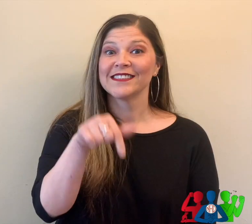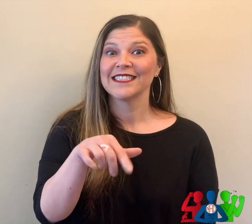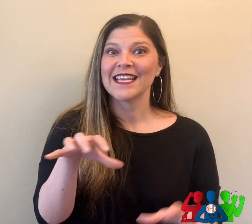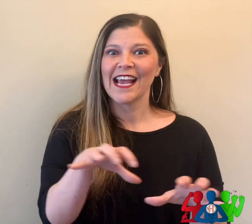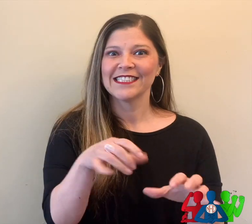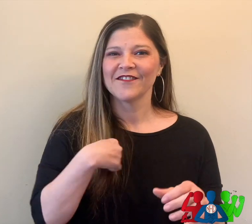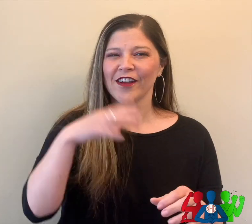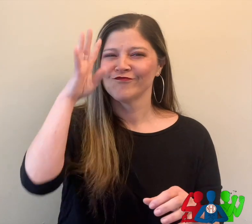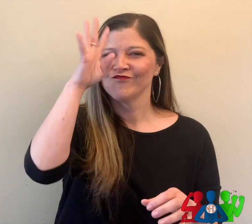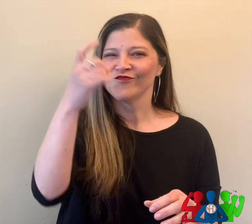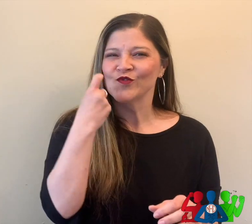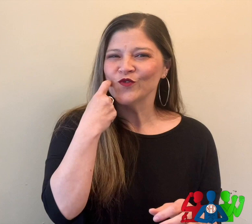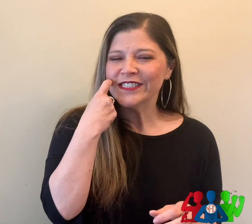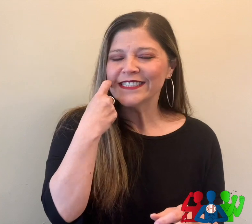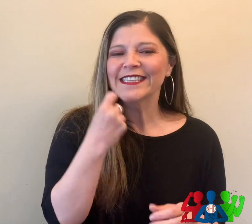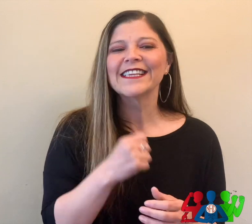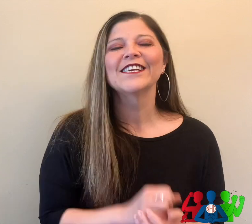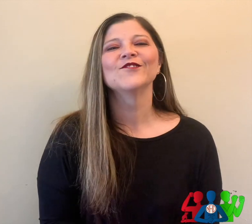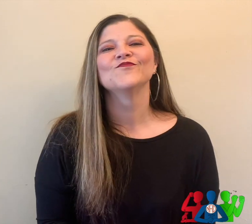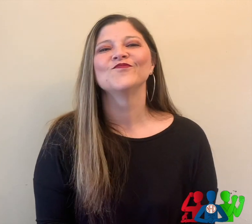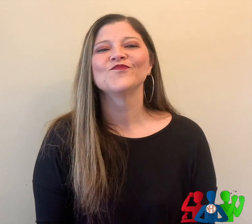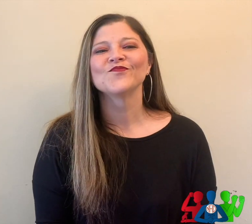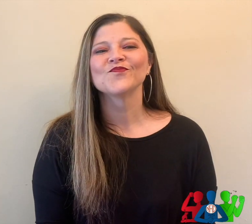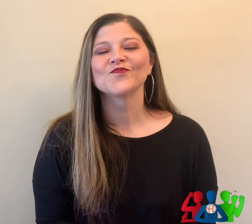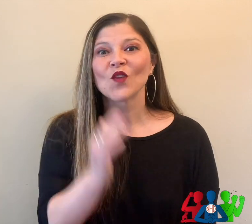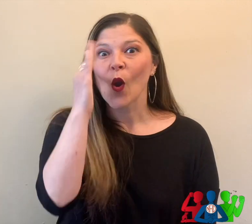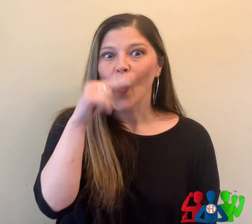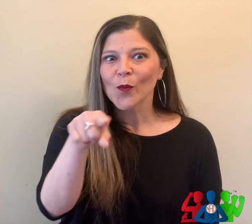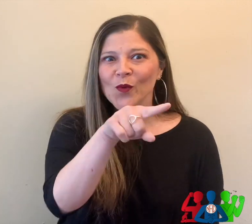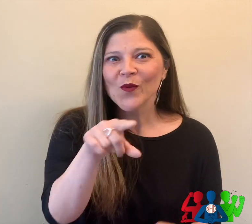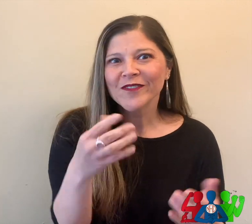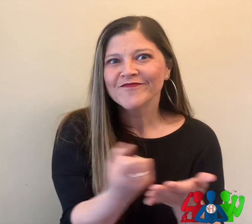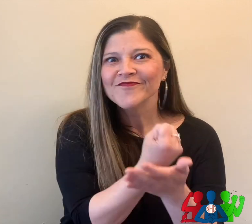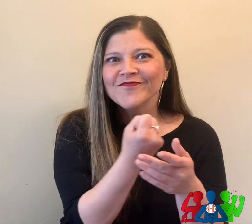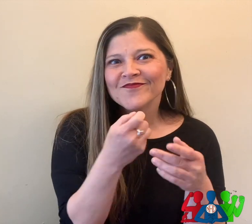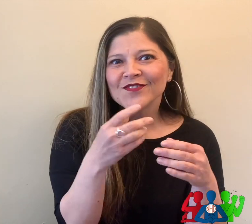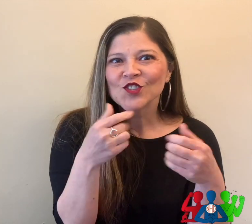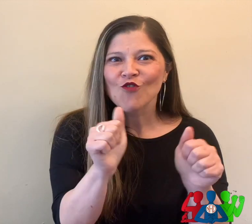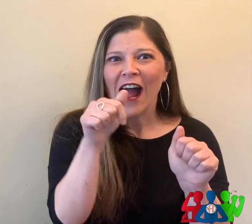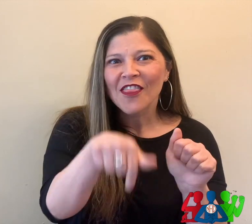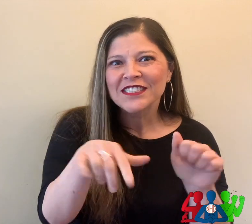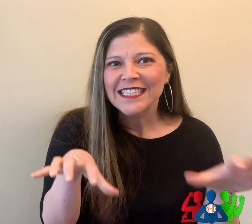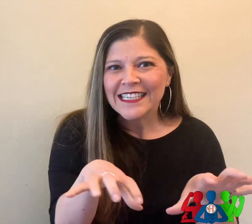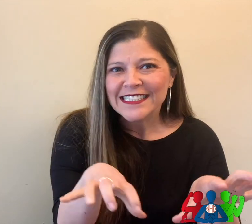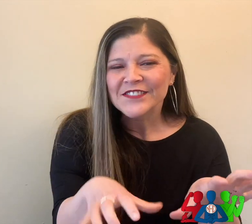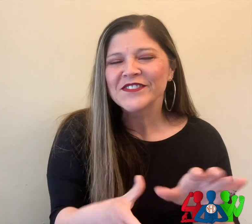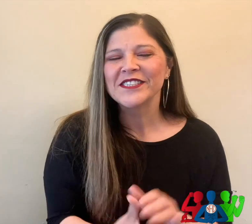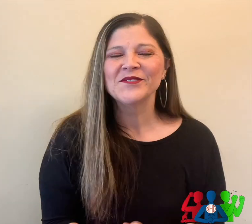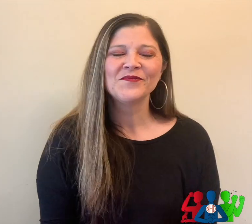become a more independent person. There's another activity that I came up with recently,